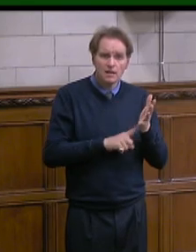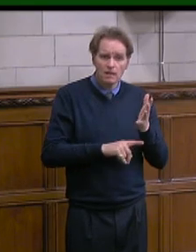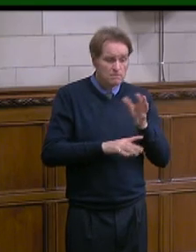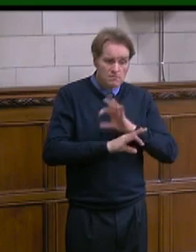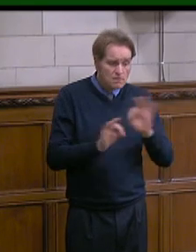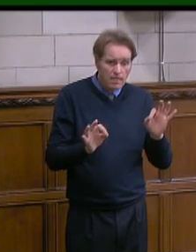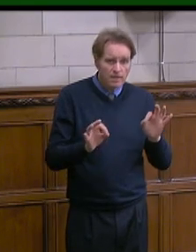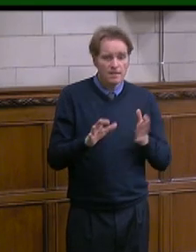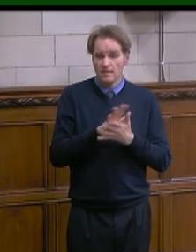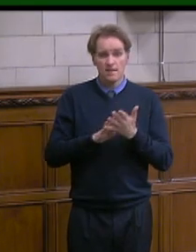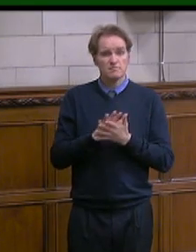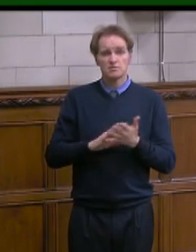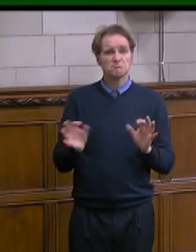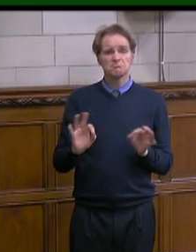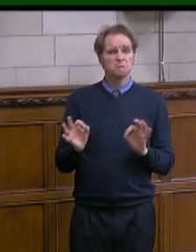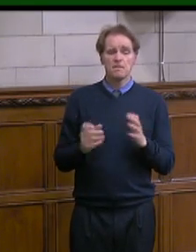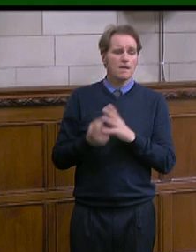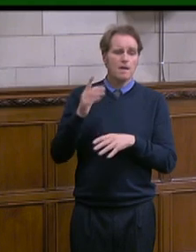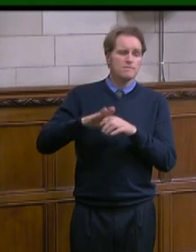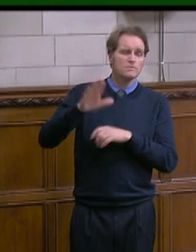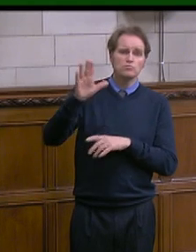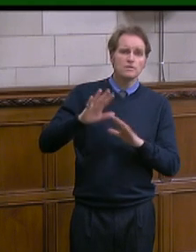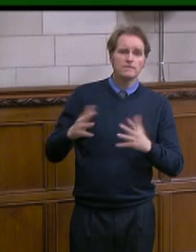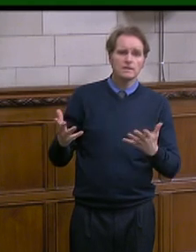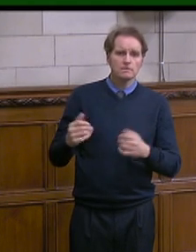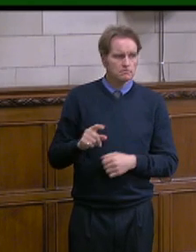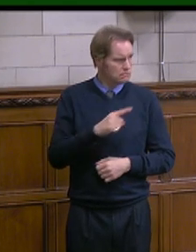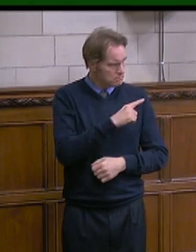Nick Gibb: There are examinations in BSL, produced by